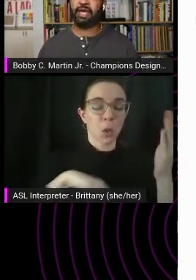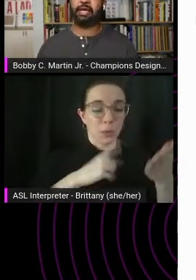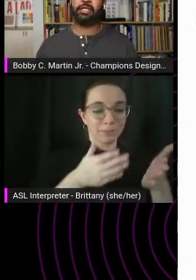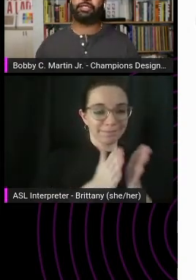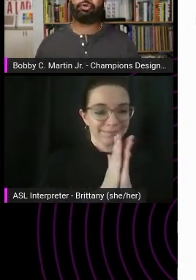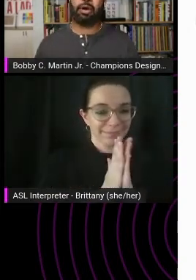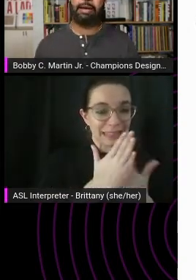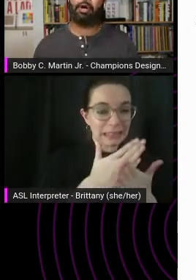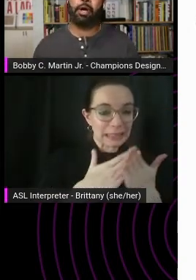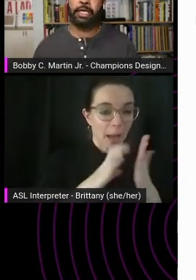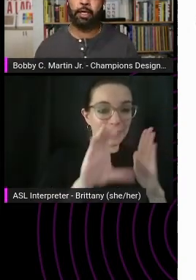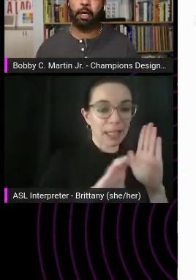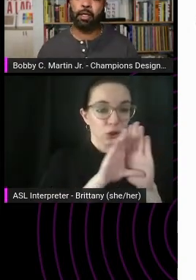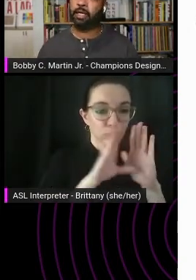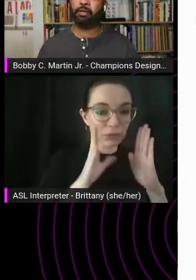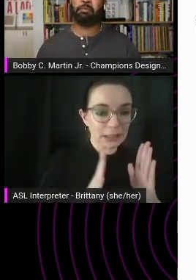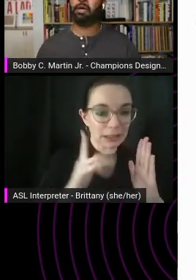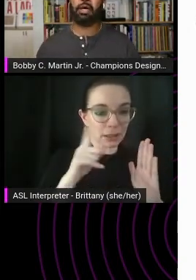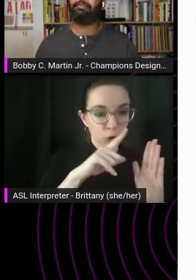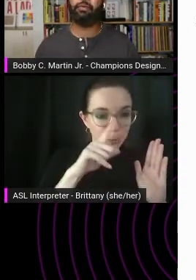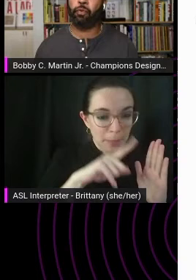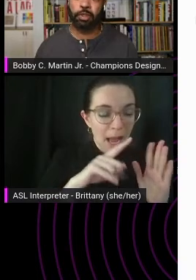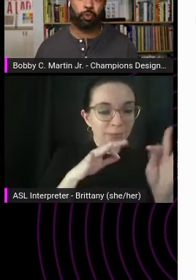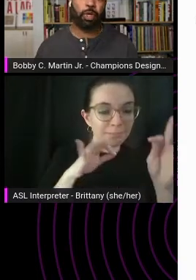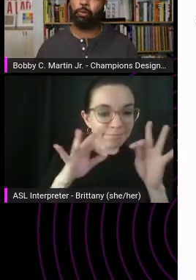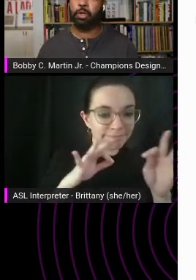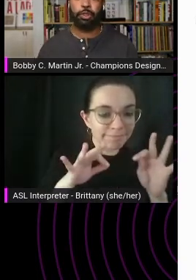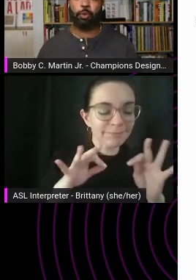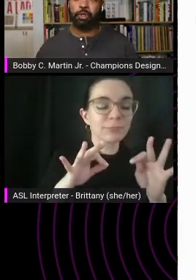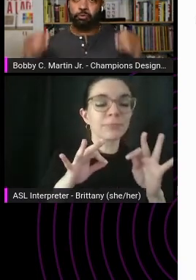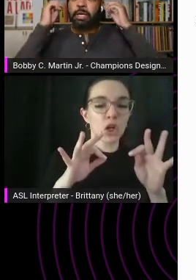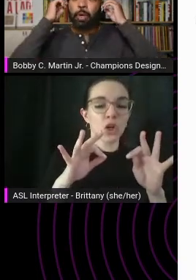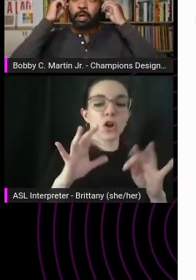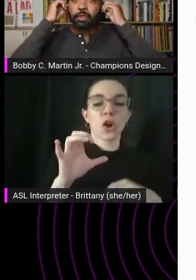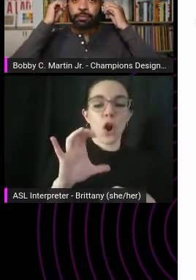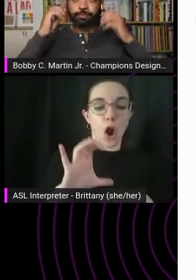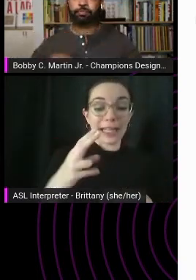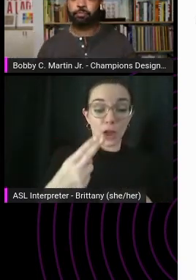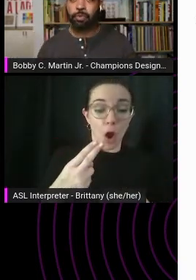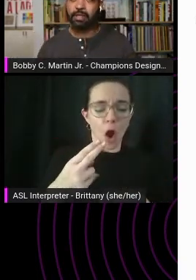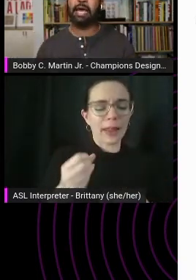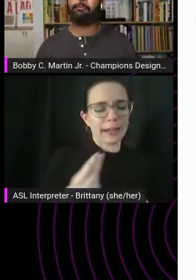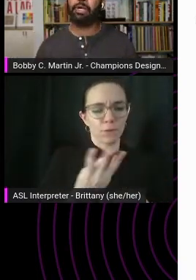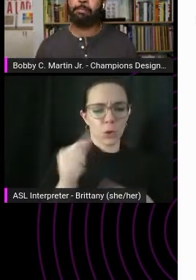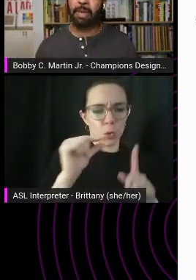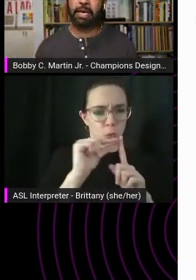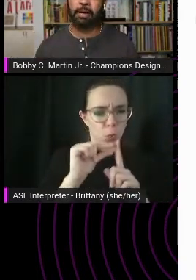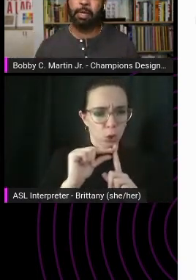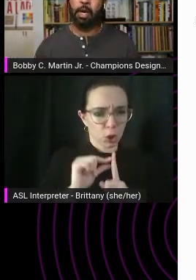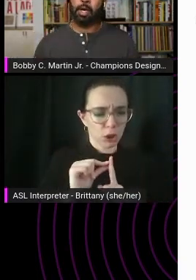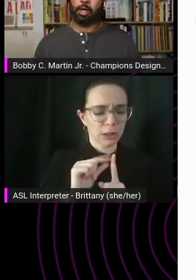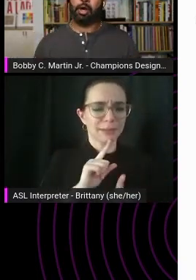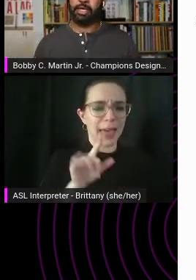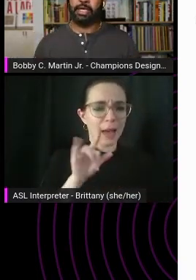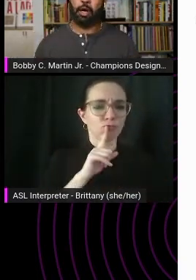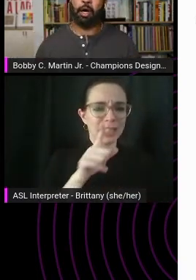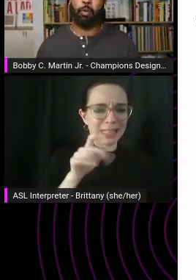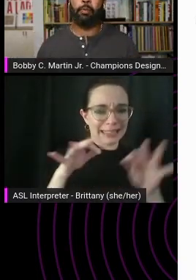if they could describe Carnegie Hall in a couple of words, one word, two words, three words, that really make up Carnegie Hall.